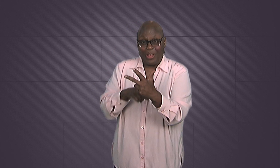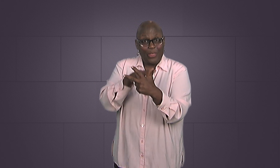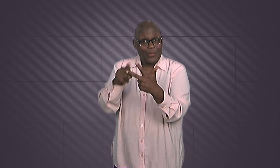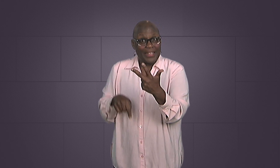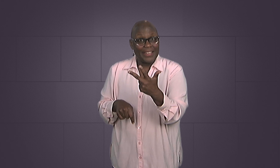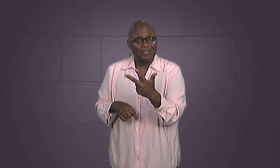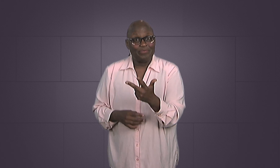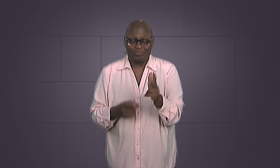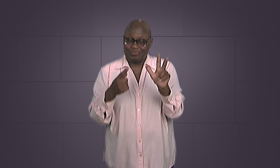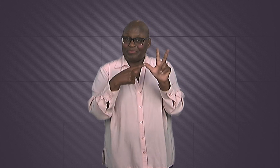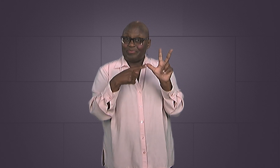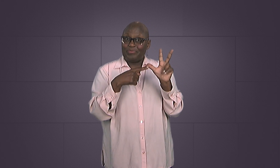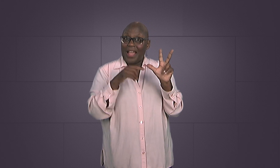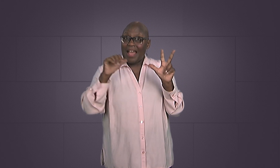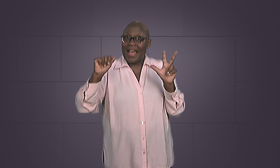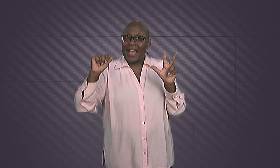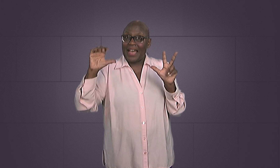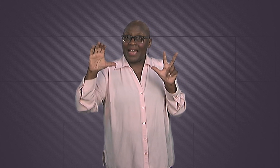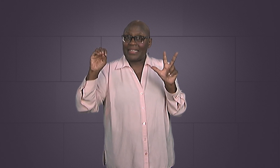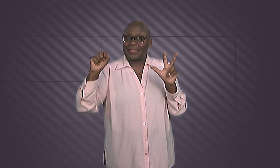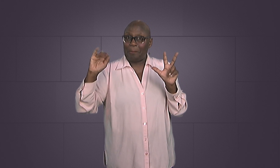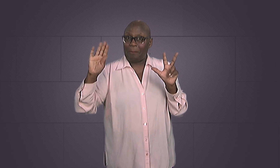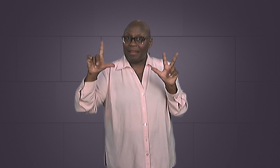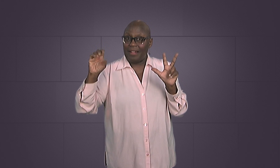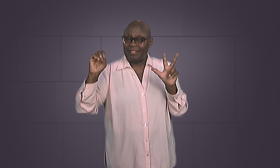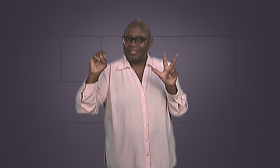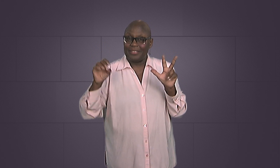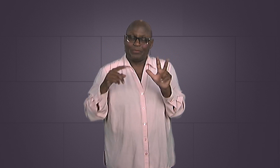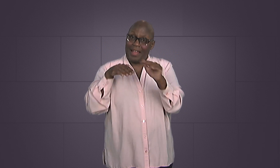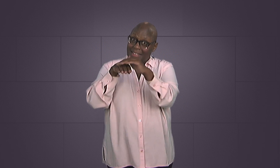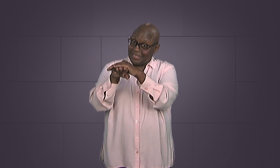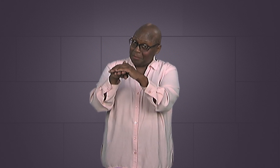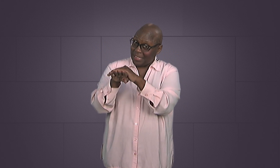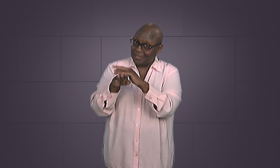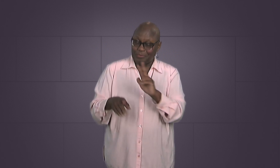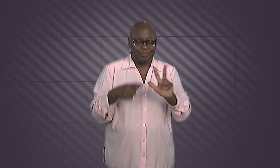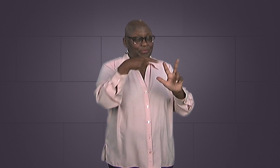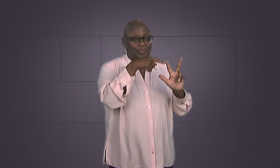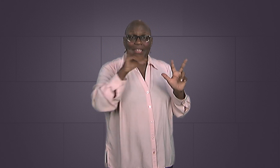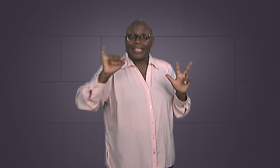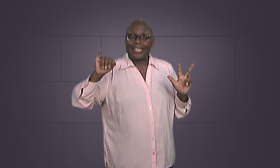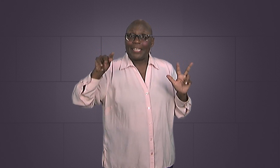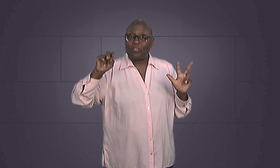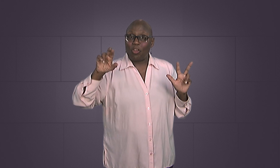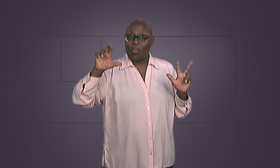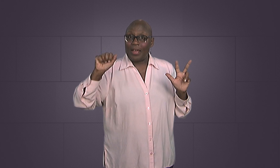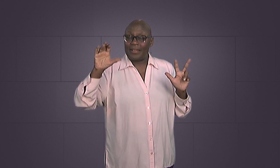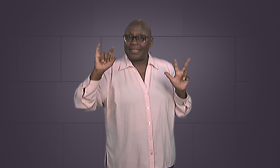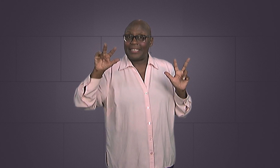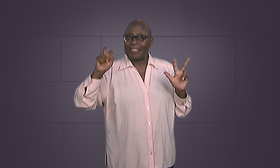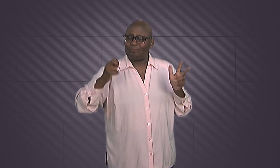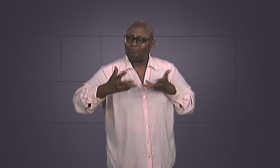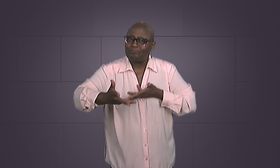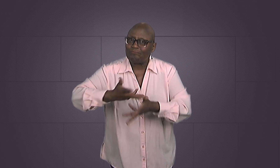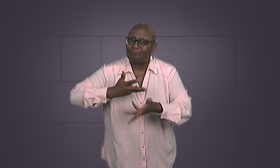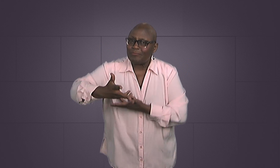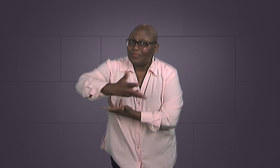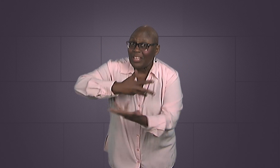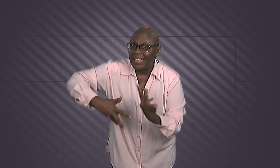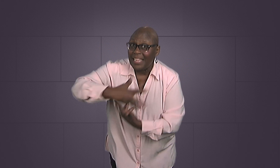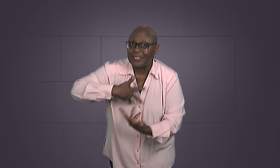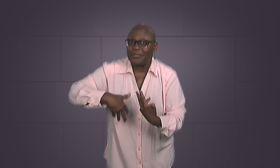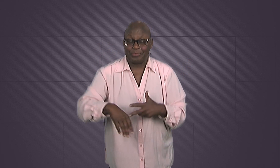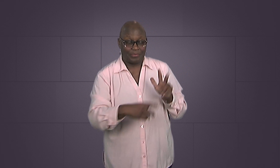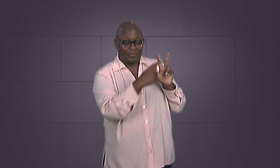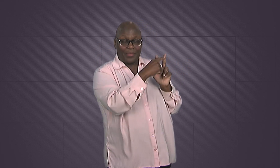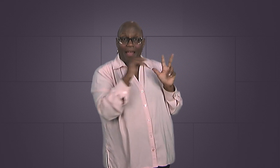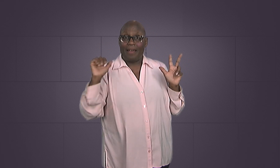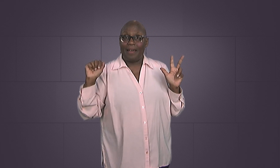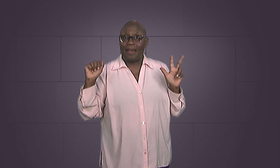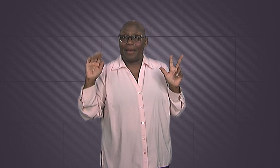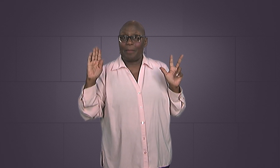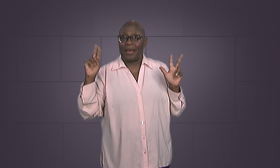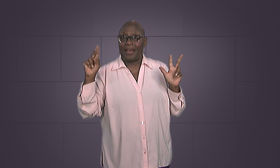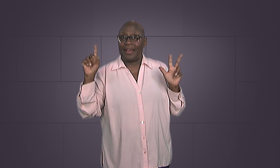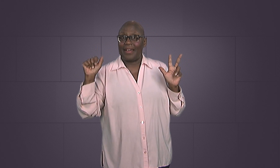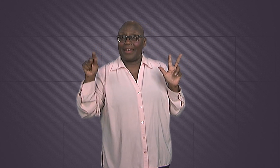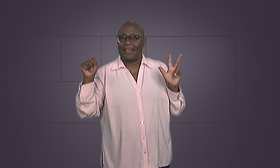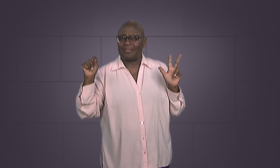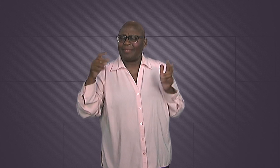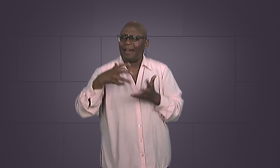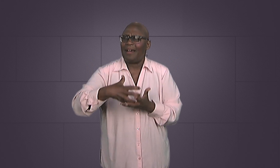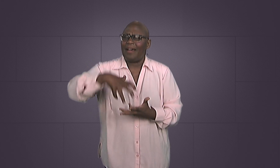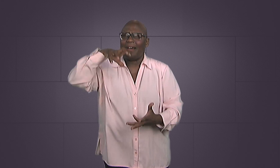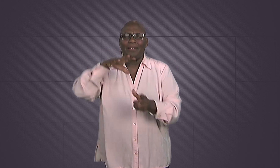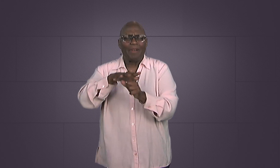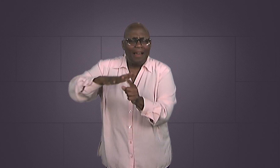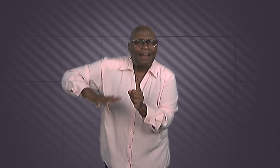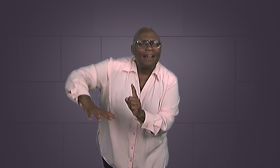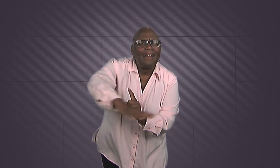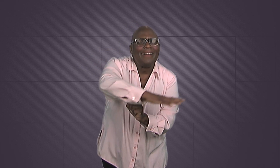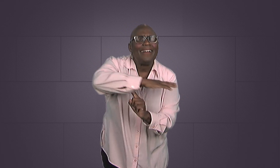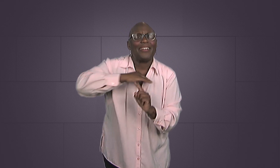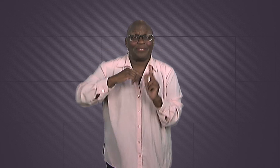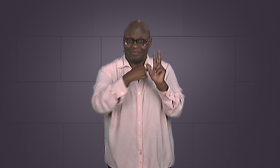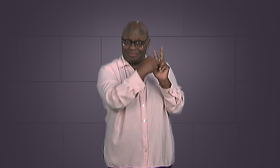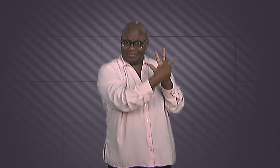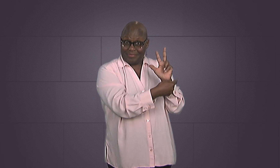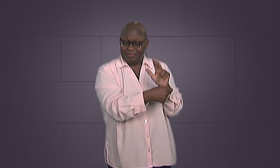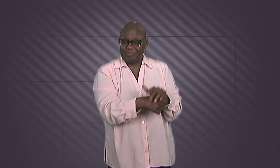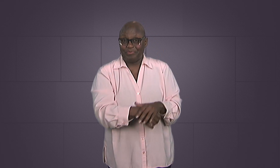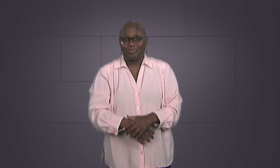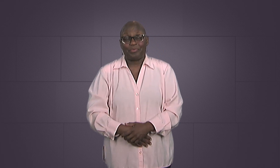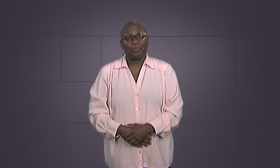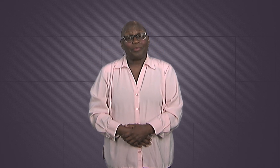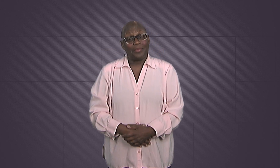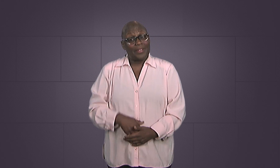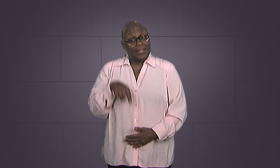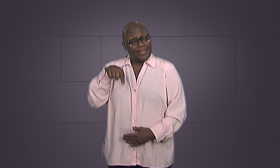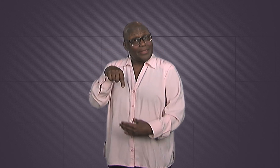being accessible, interactive, and abundant.